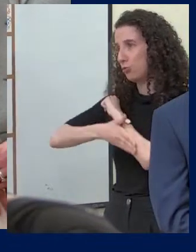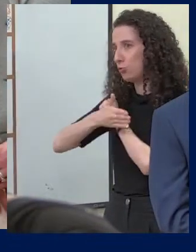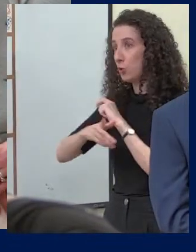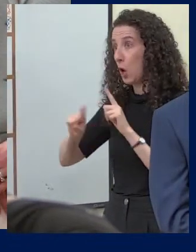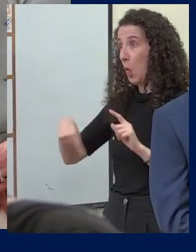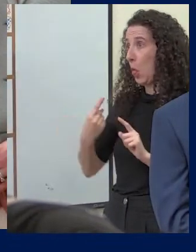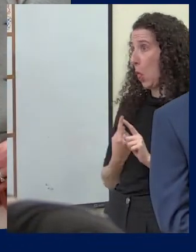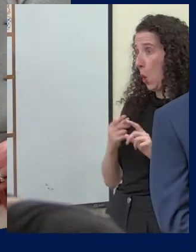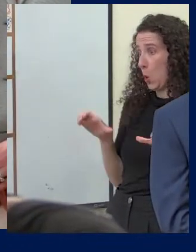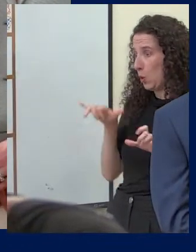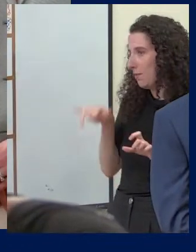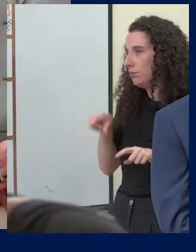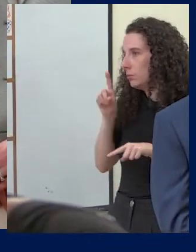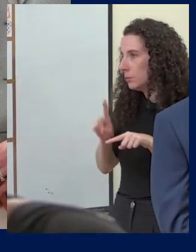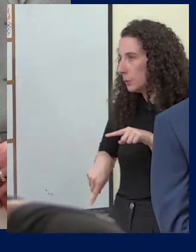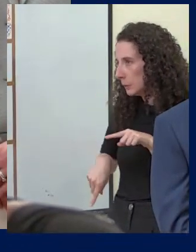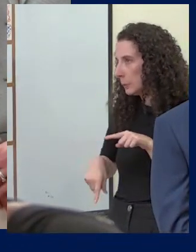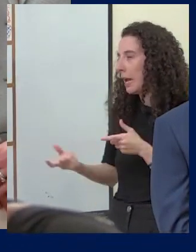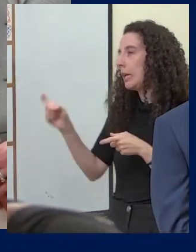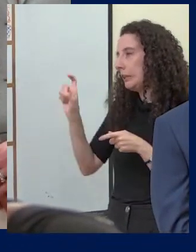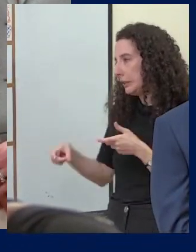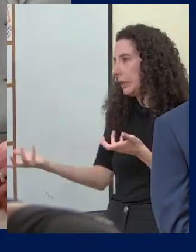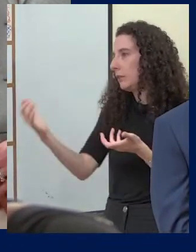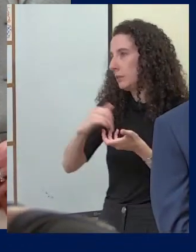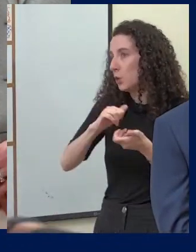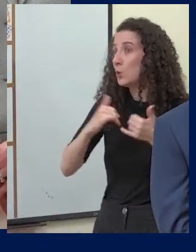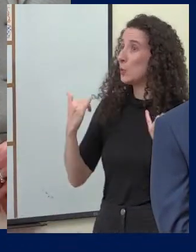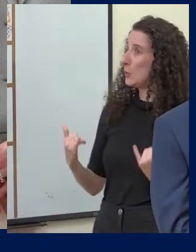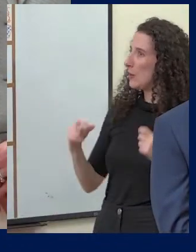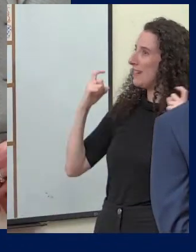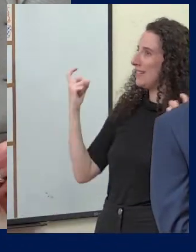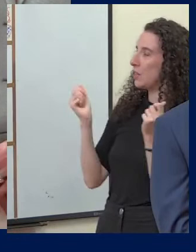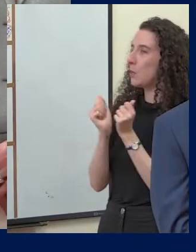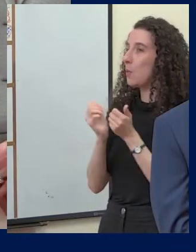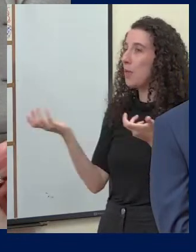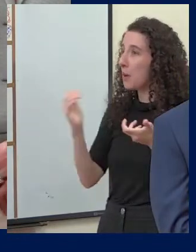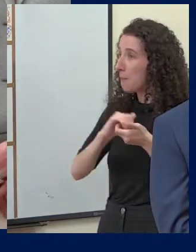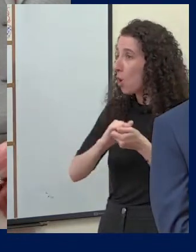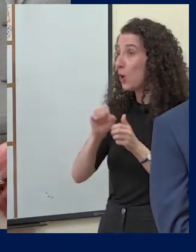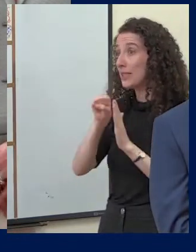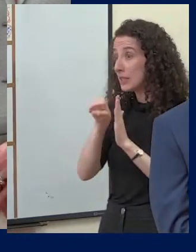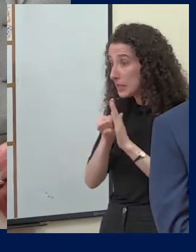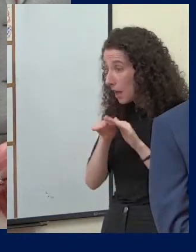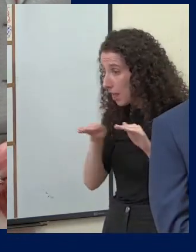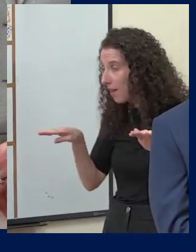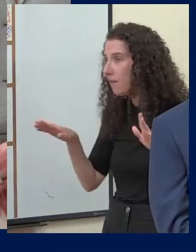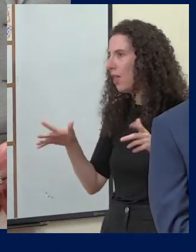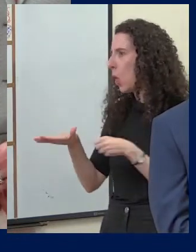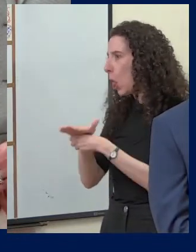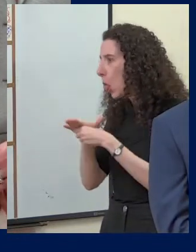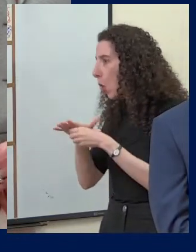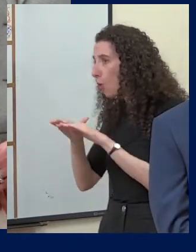So we are celebrated today with many of our partners, at the state level.